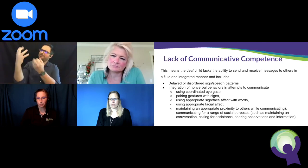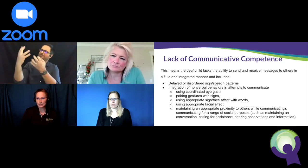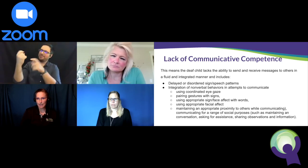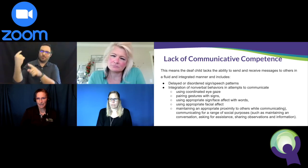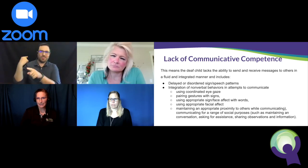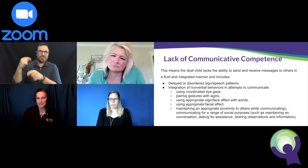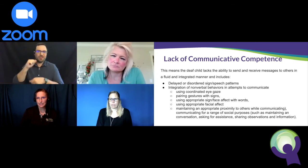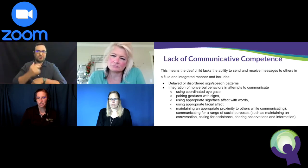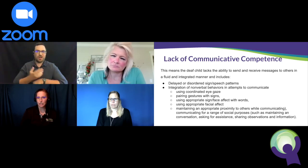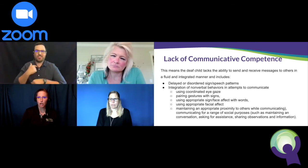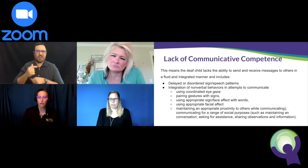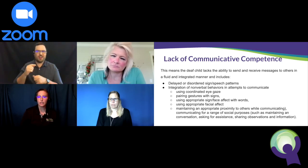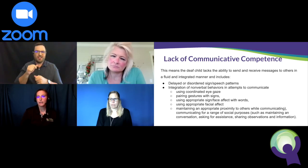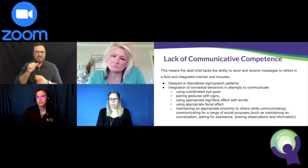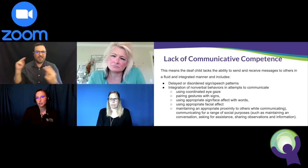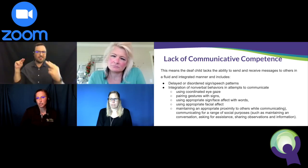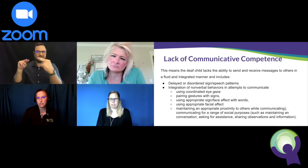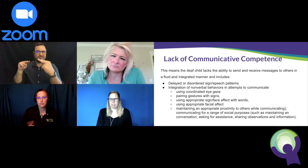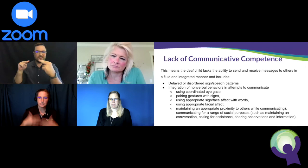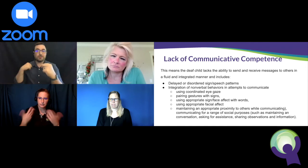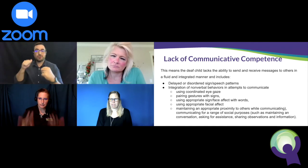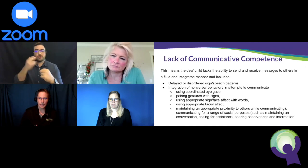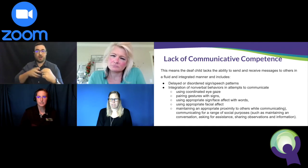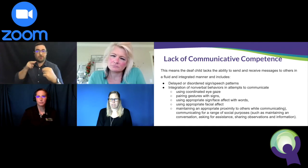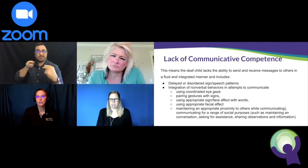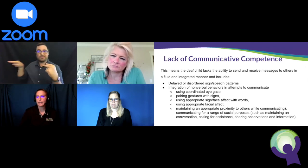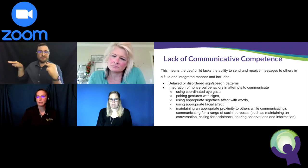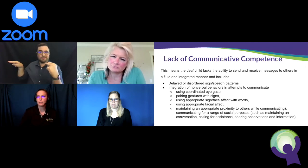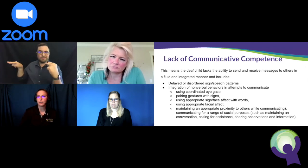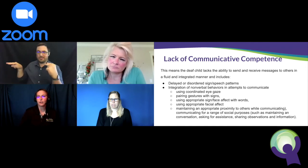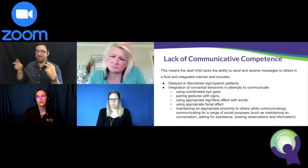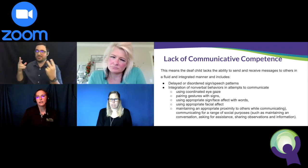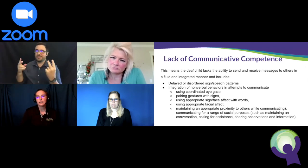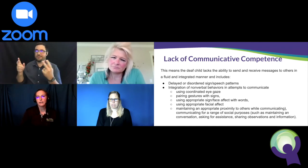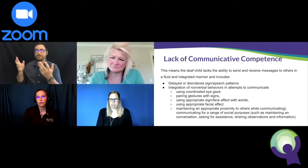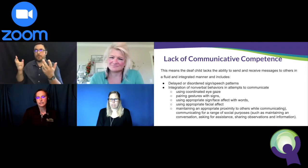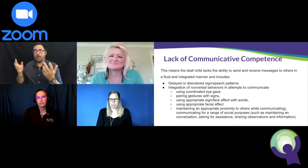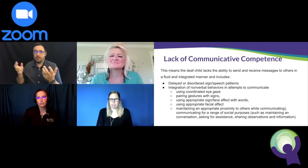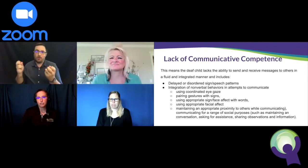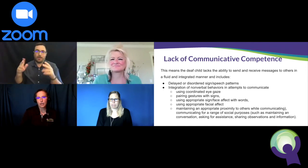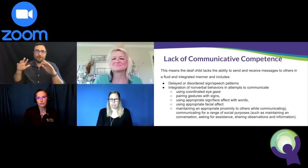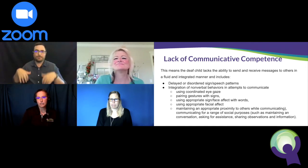was not paying attention at all. And so she just stopped communicating with her. Later as the mom was driving, she looked